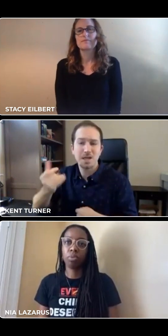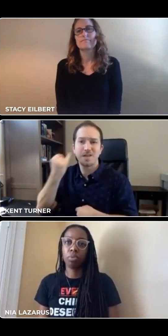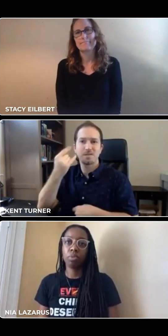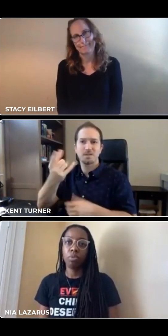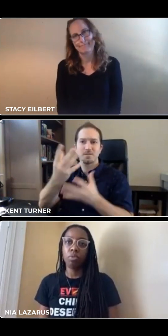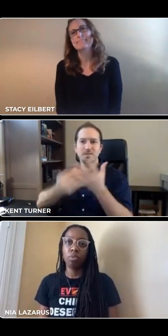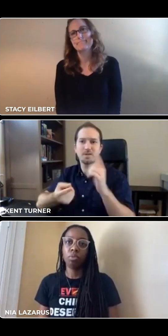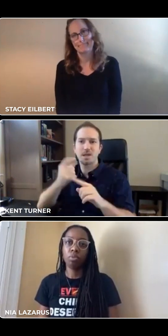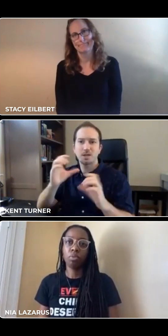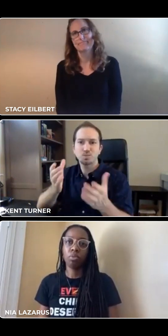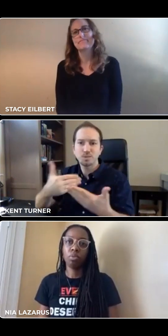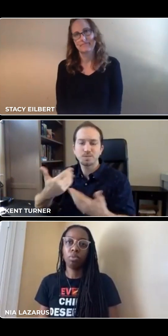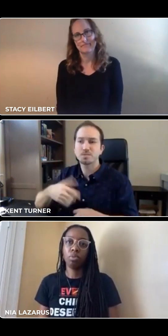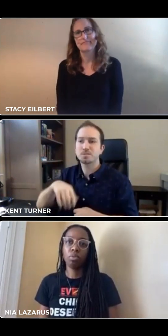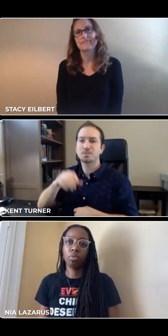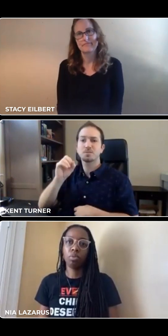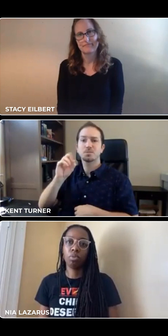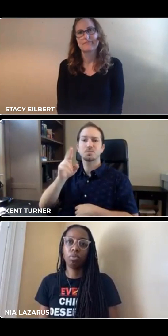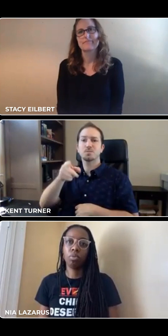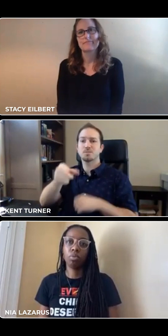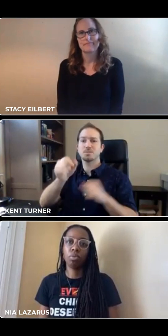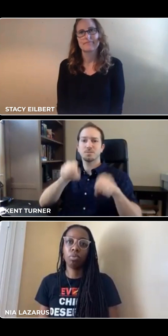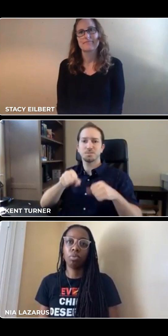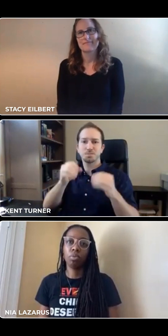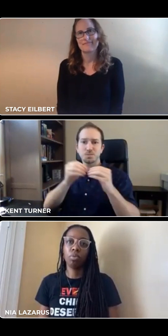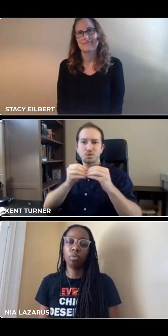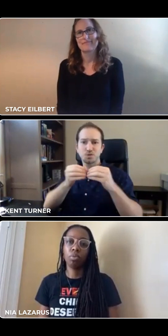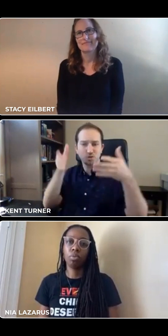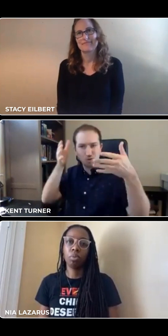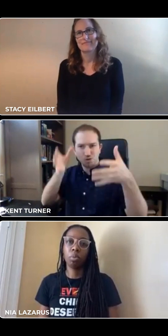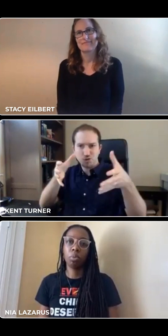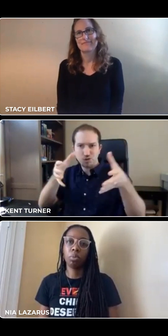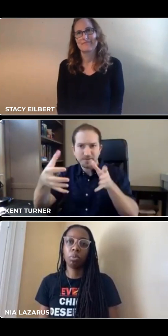in place. Because, we don't know what's happening in a year, or two years, from now. We could